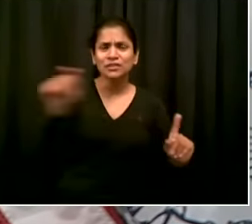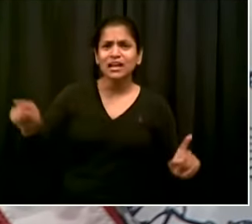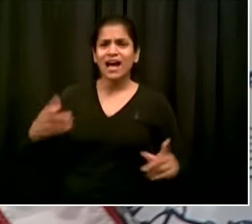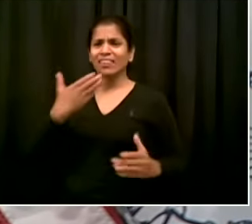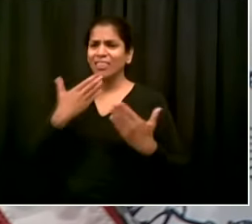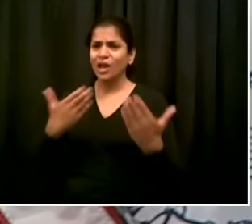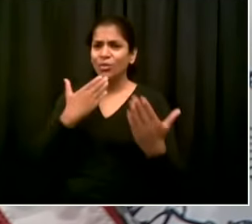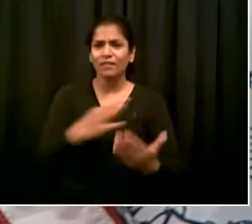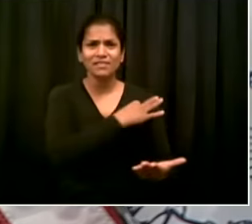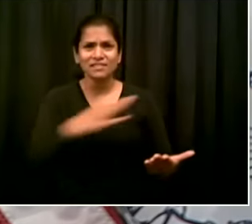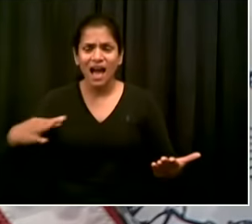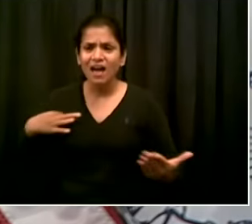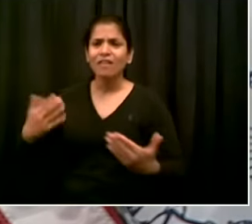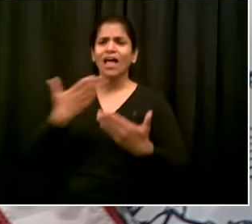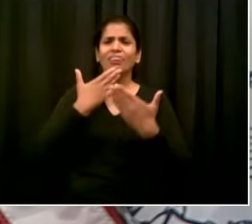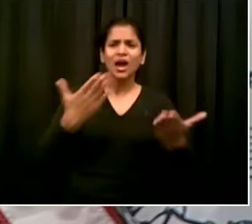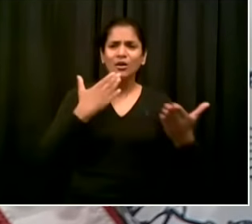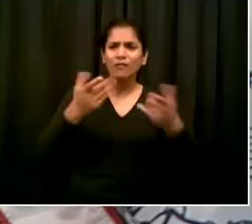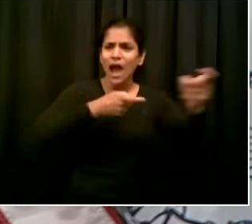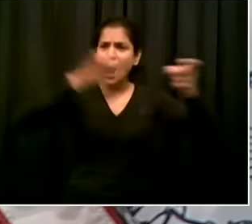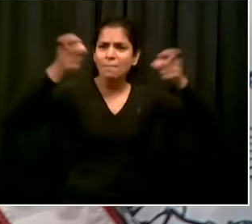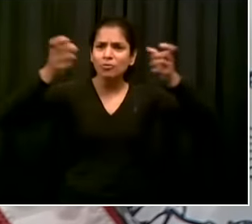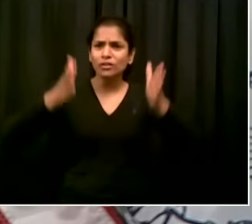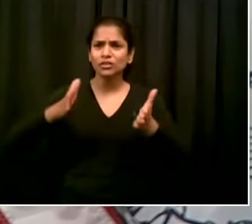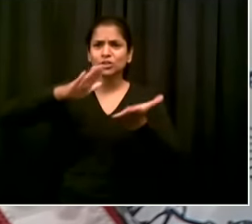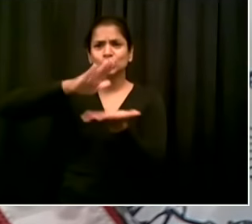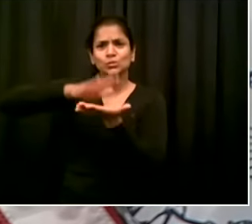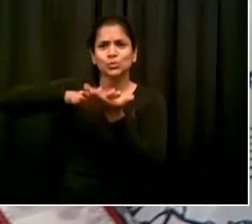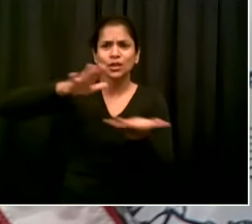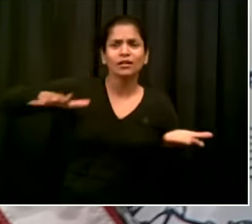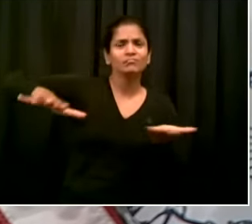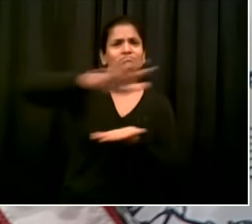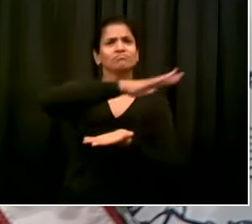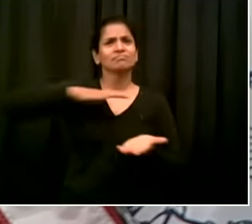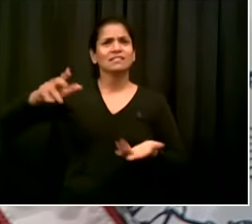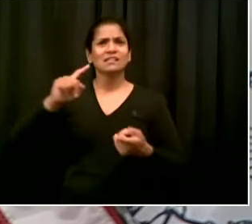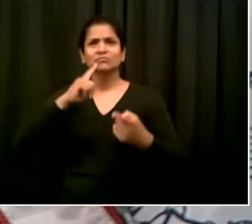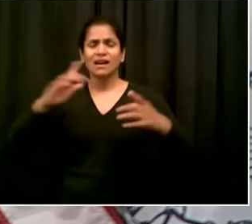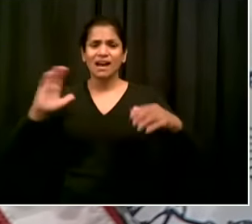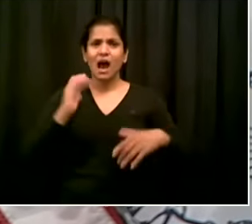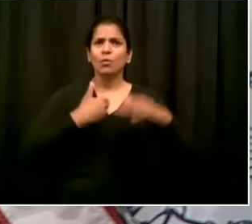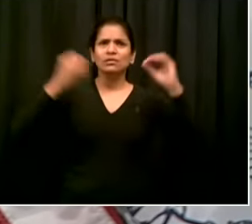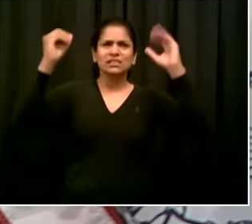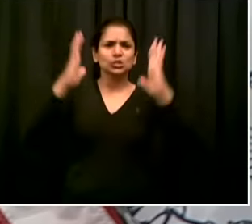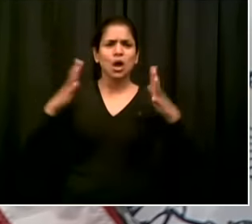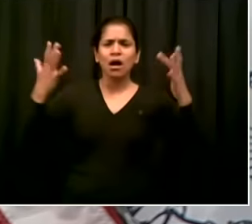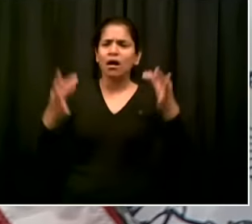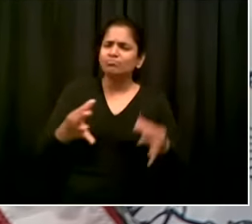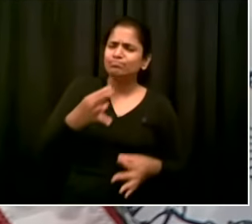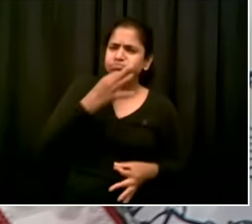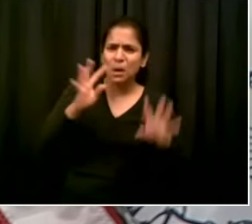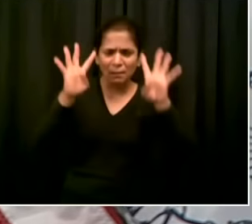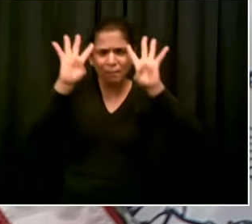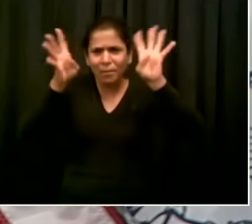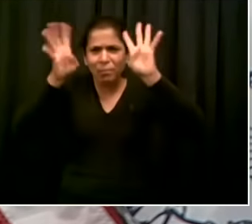WELCOMED BY SO MANY FAMILIES. WE ARE GOING TO DO IT CAREFULLY AND SAFELY. WE ARE WORKING WITH THE DEPARTMENT OF